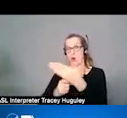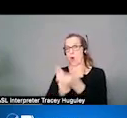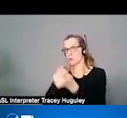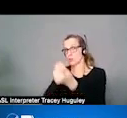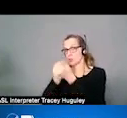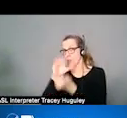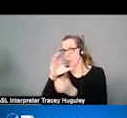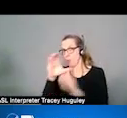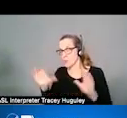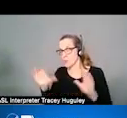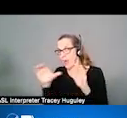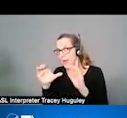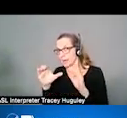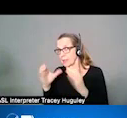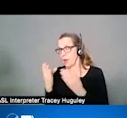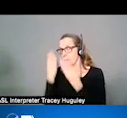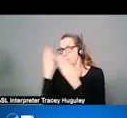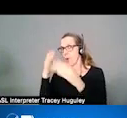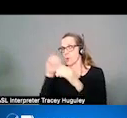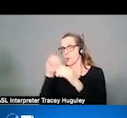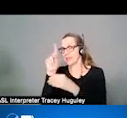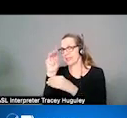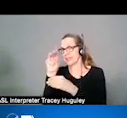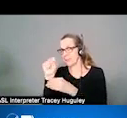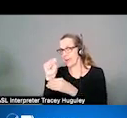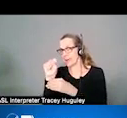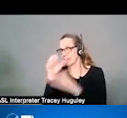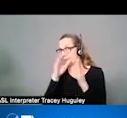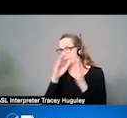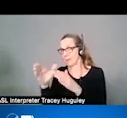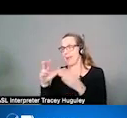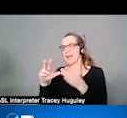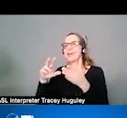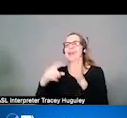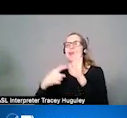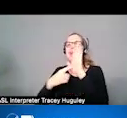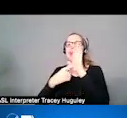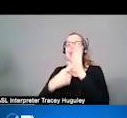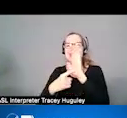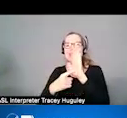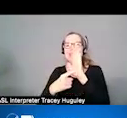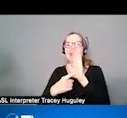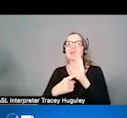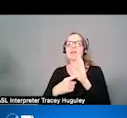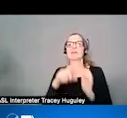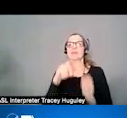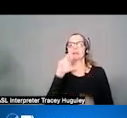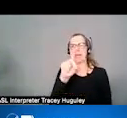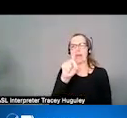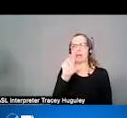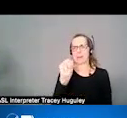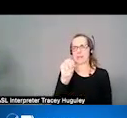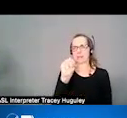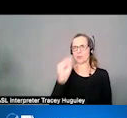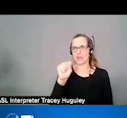proposed in your DMS plan must be indicated as Data Management and Sharing Costs. If you are submitting a detailed budget